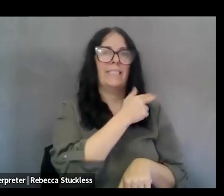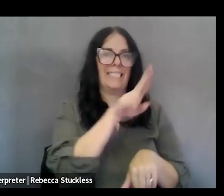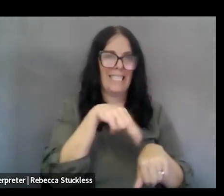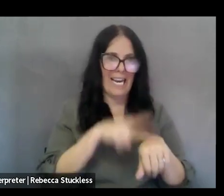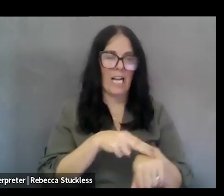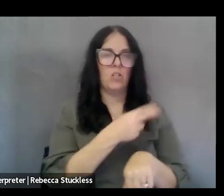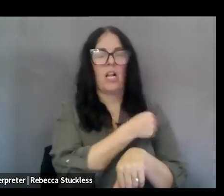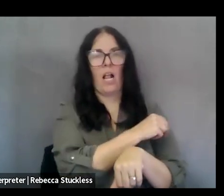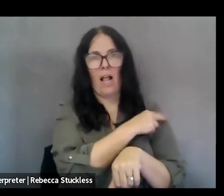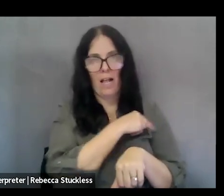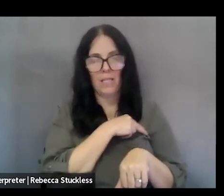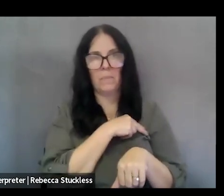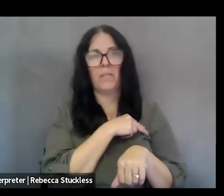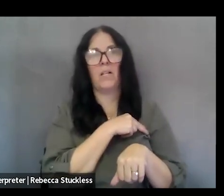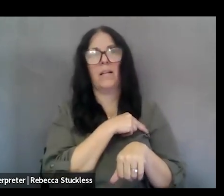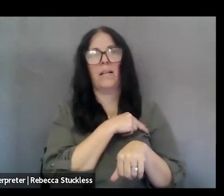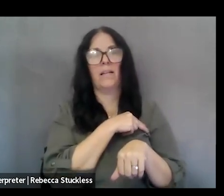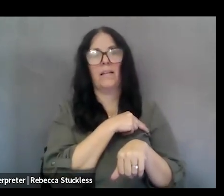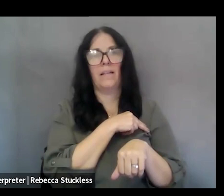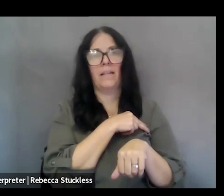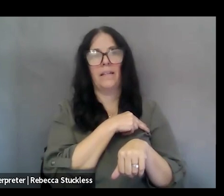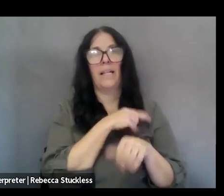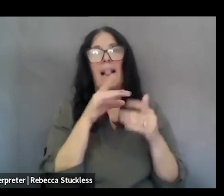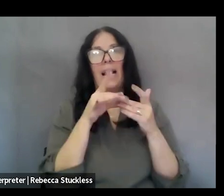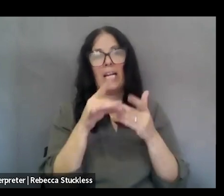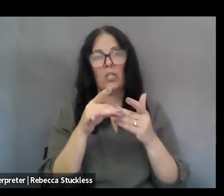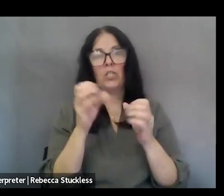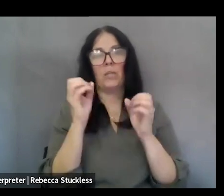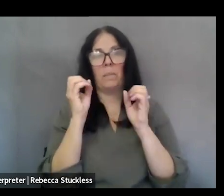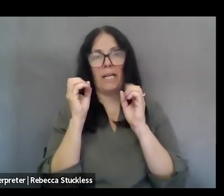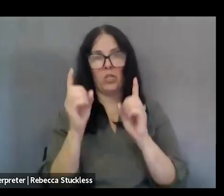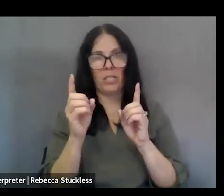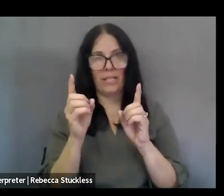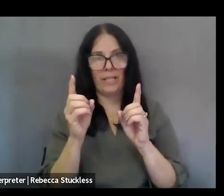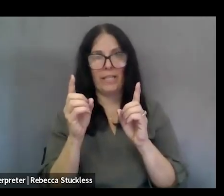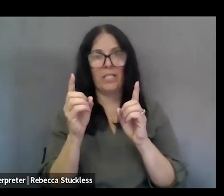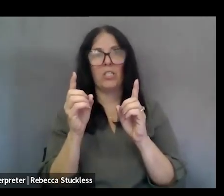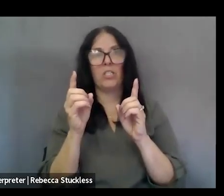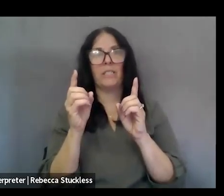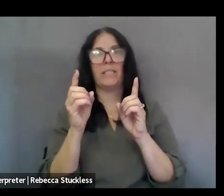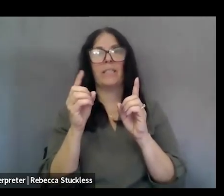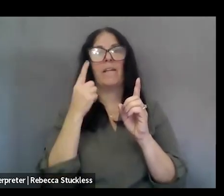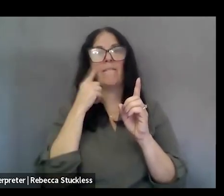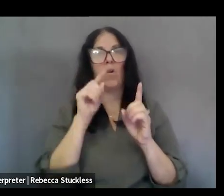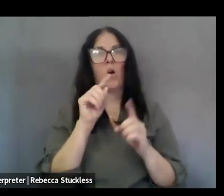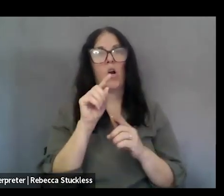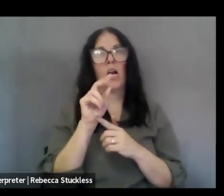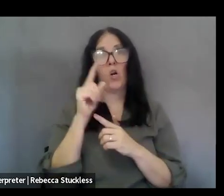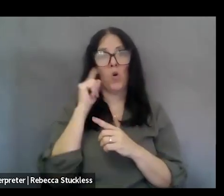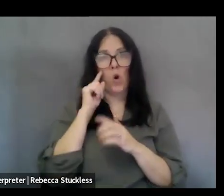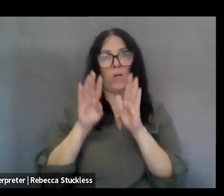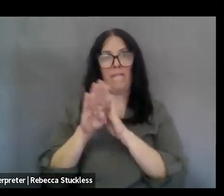Related Disabilities Fellowship Program, also called LEND. Their research is in the areas of